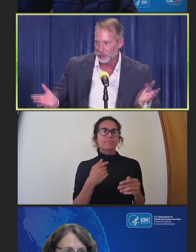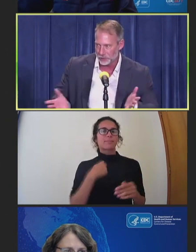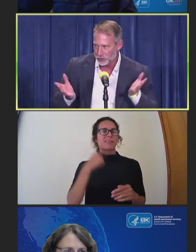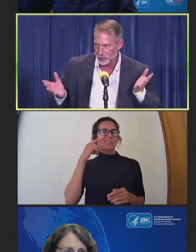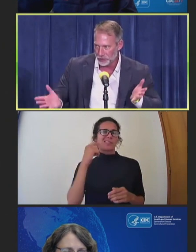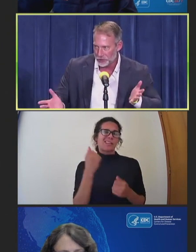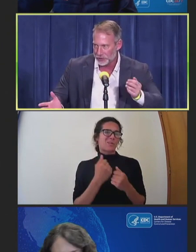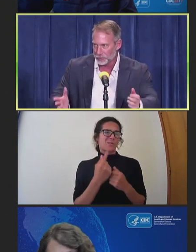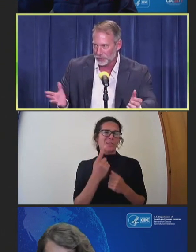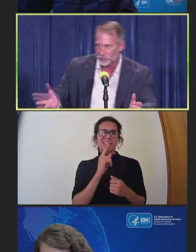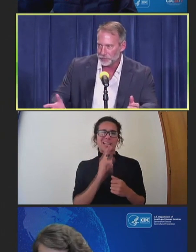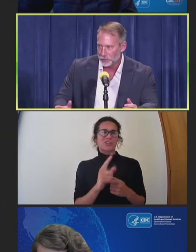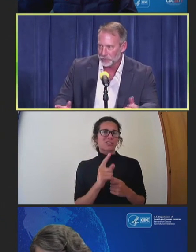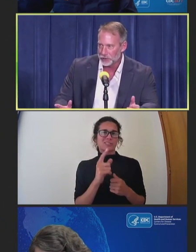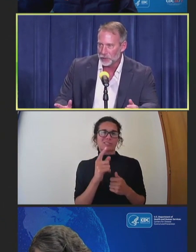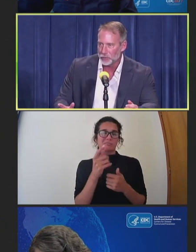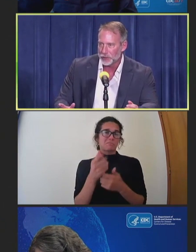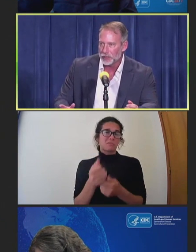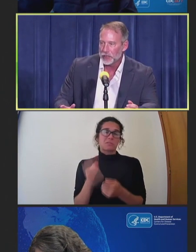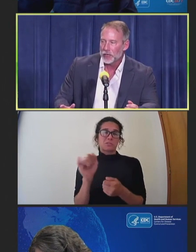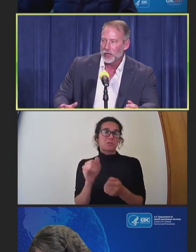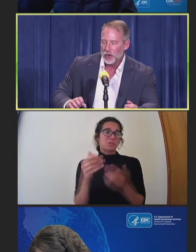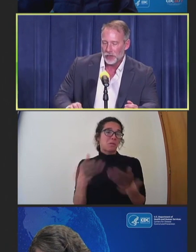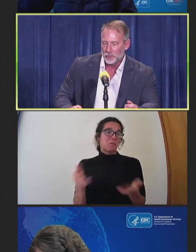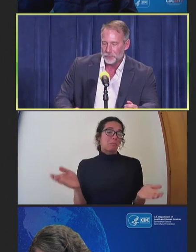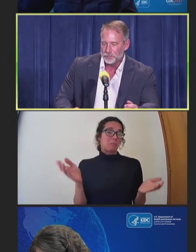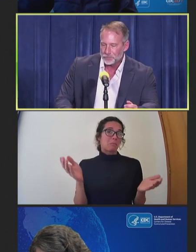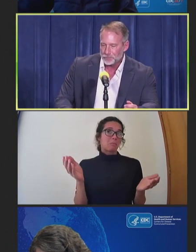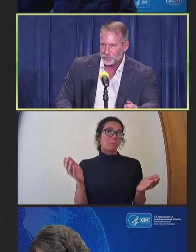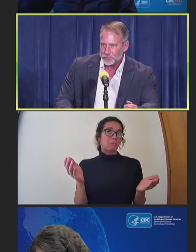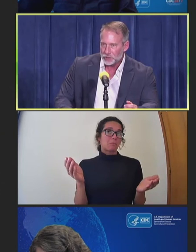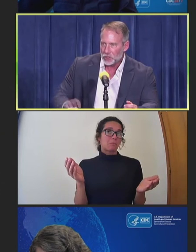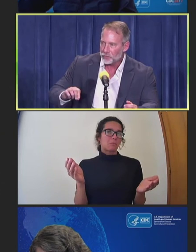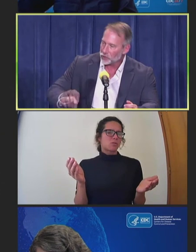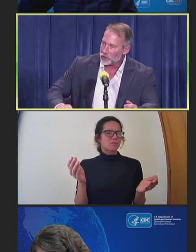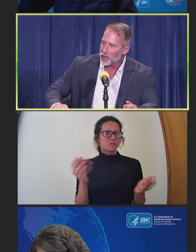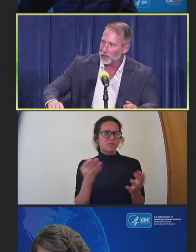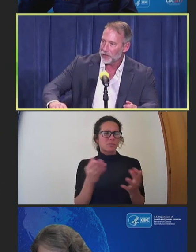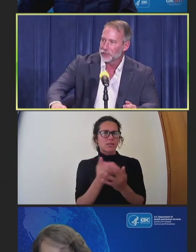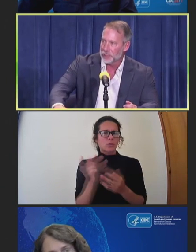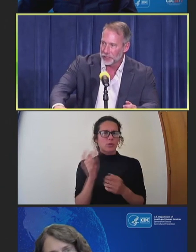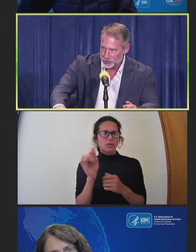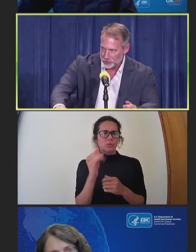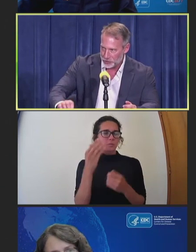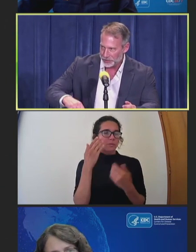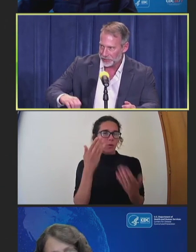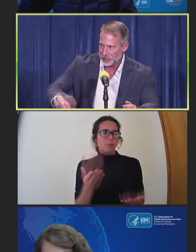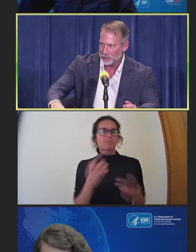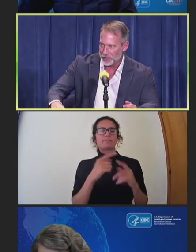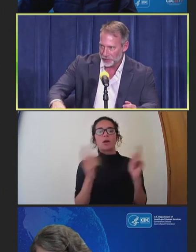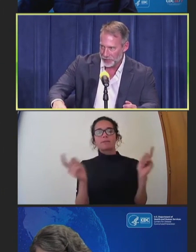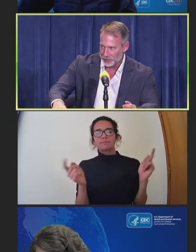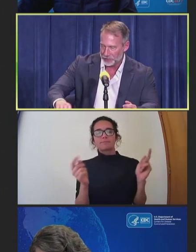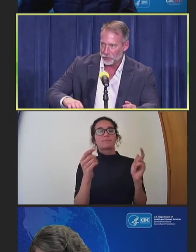this to insurance yet, so we don't really know. But for a lot of those insurance stigma things,